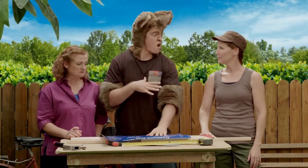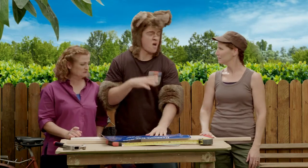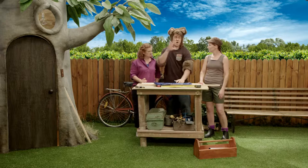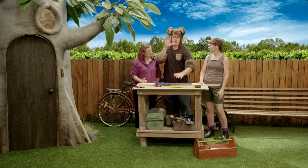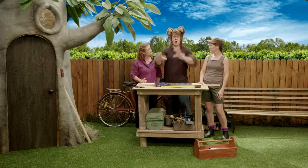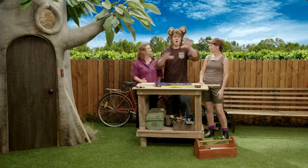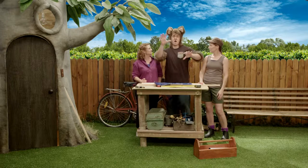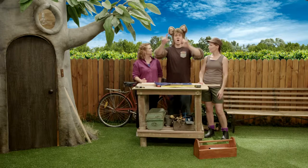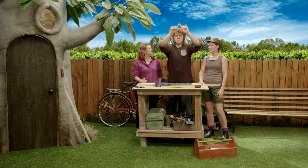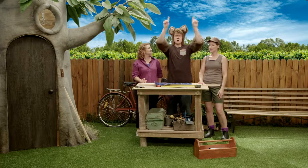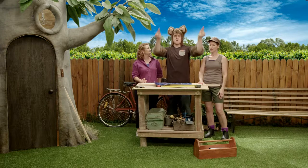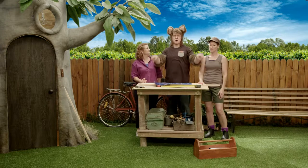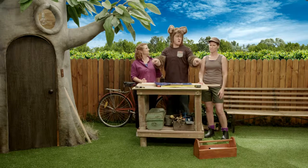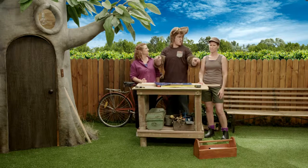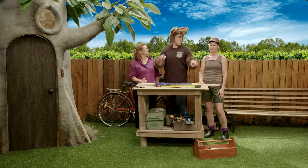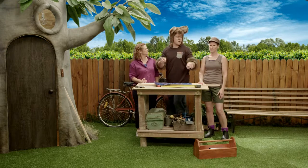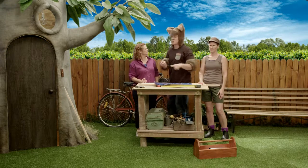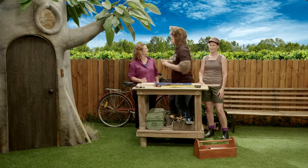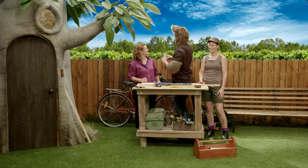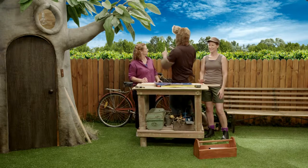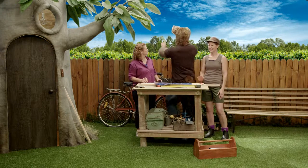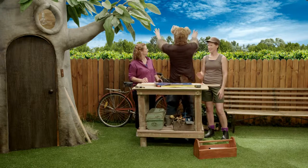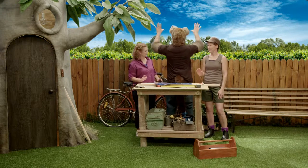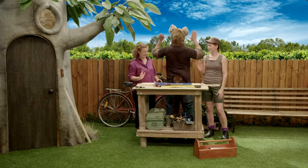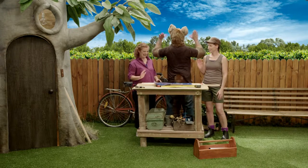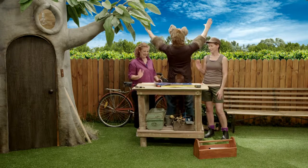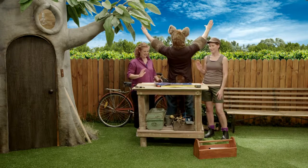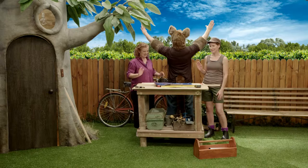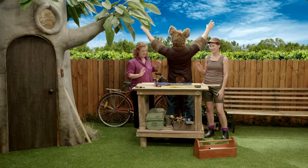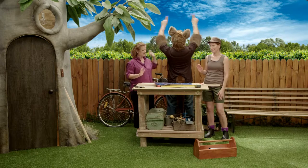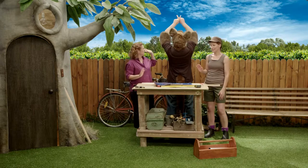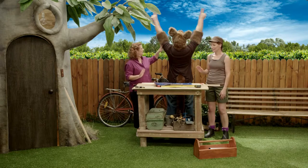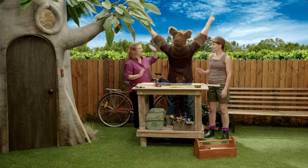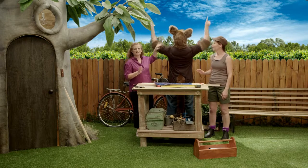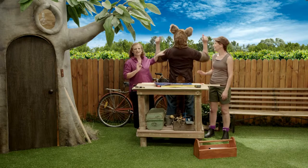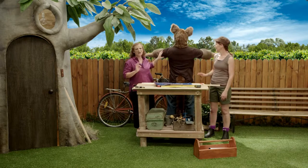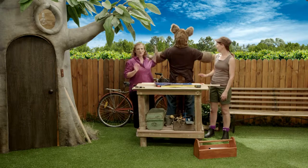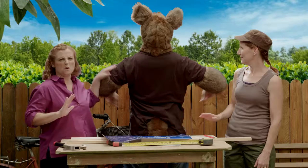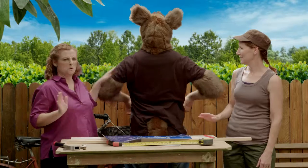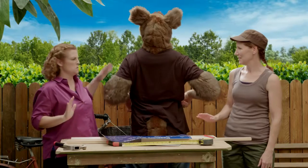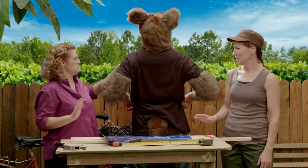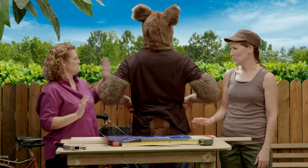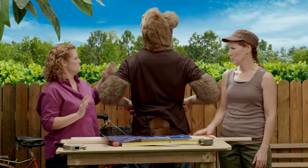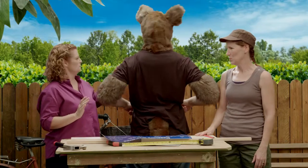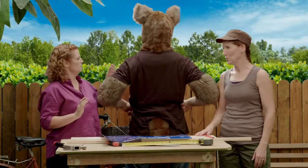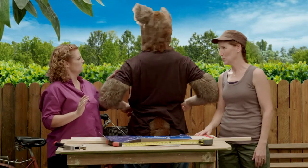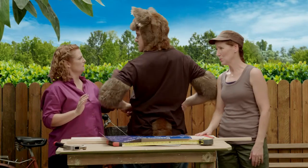And I want a climbing wall, a big one, right here! Possum, Possum, Possum!